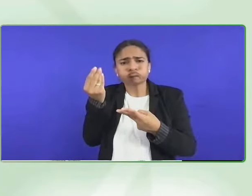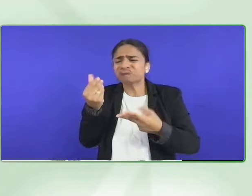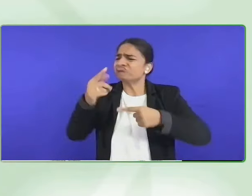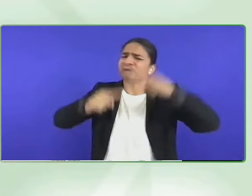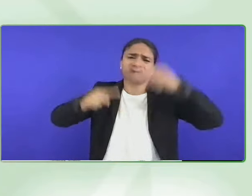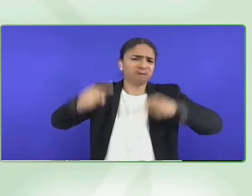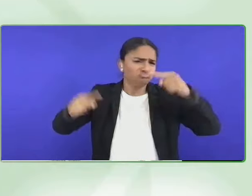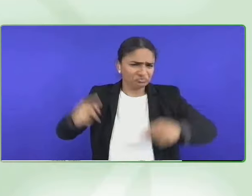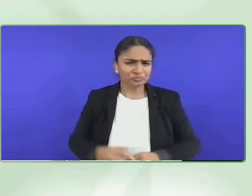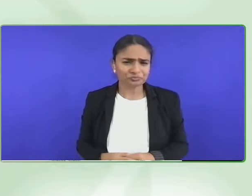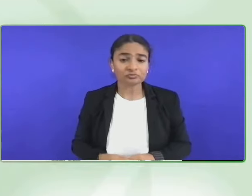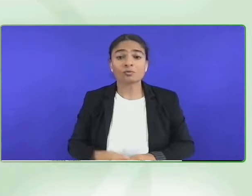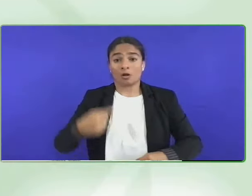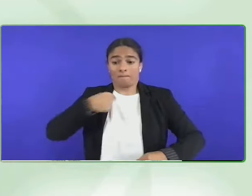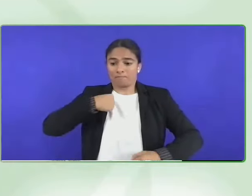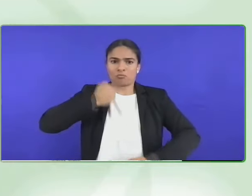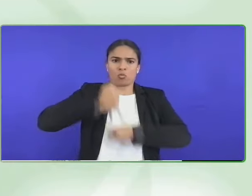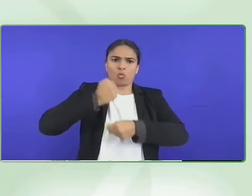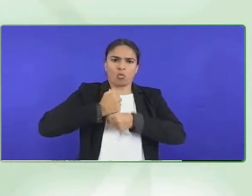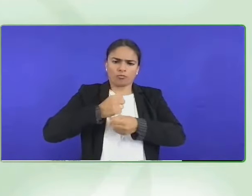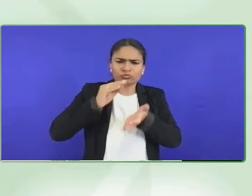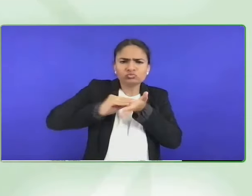Consistently everyone I talked to had some level of disappointment